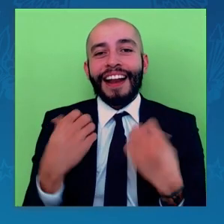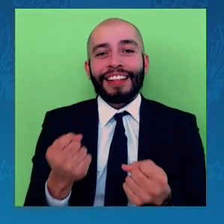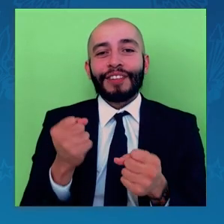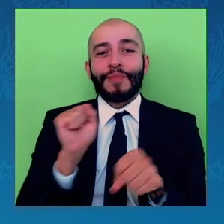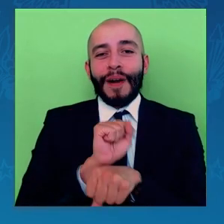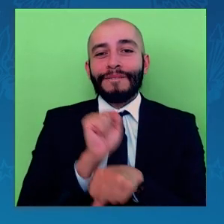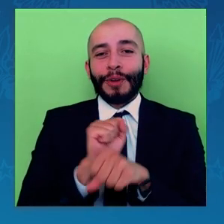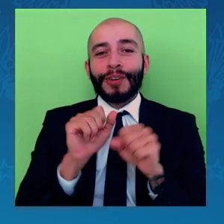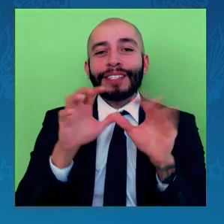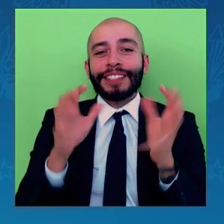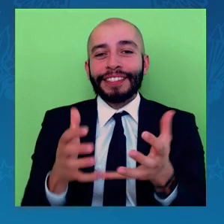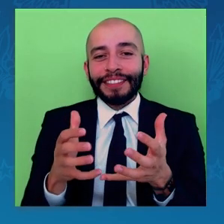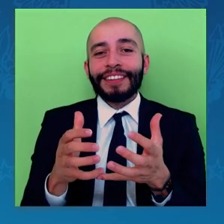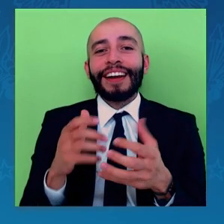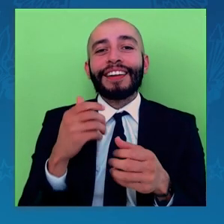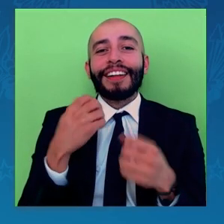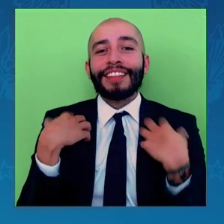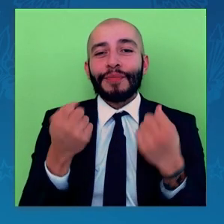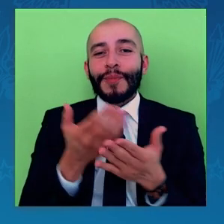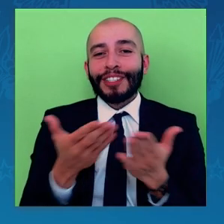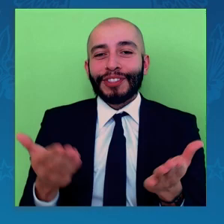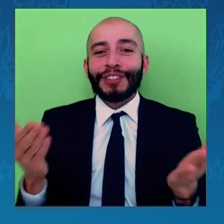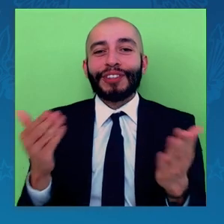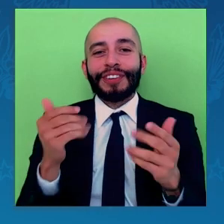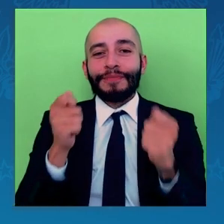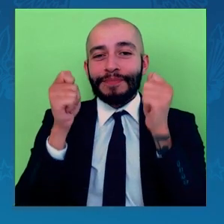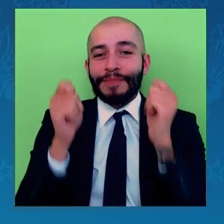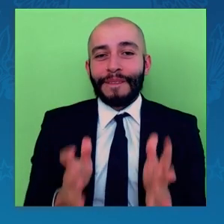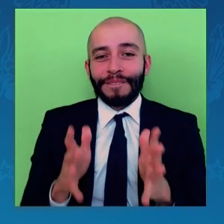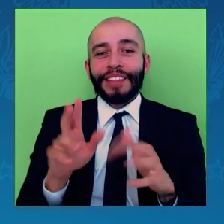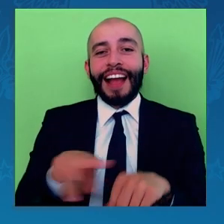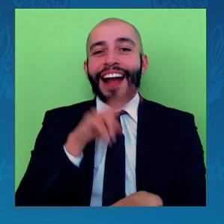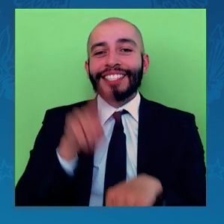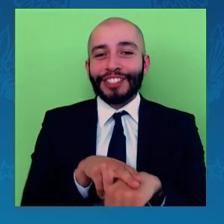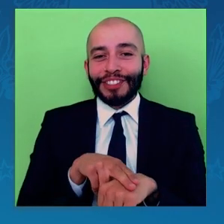and the director of the National Health Service Corps, Dr. Luis Padilla.